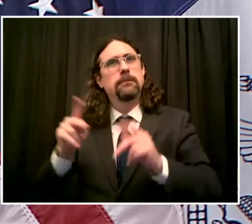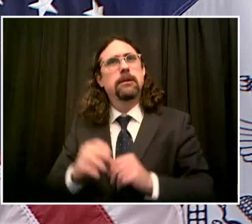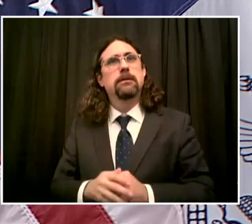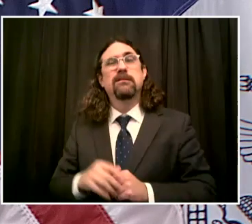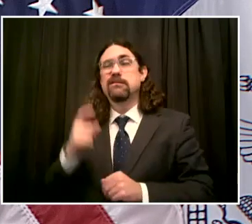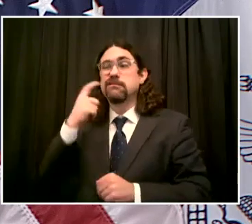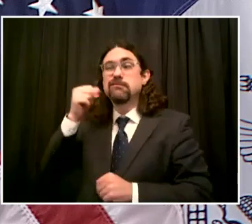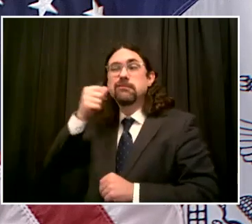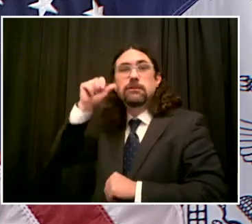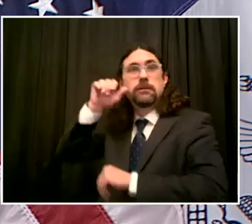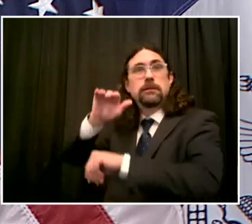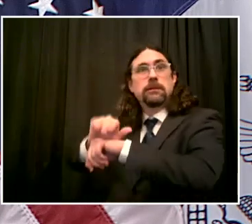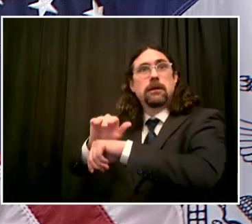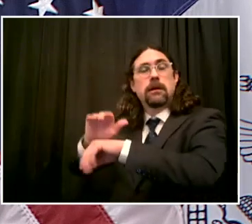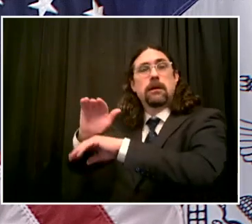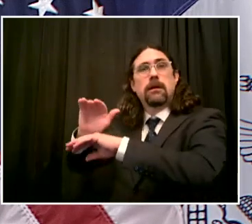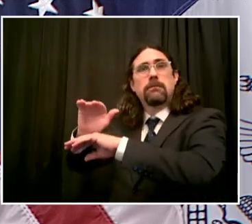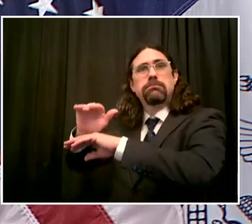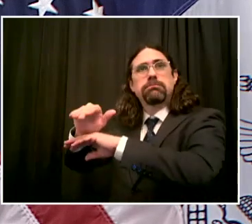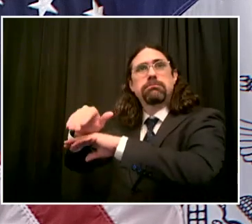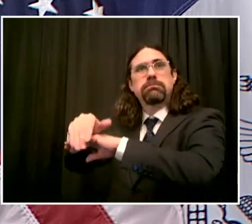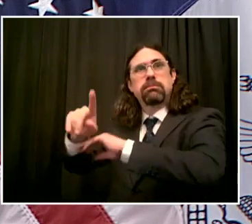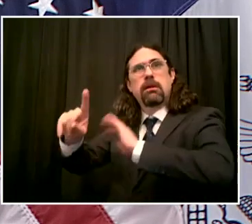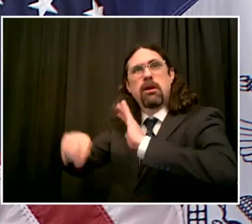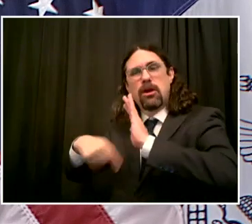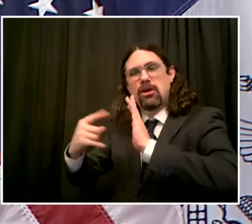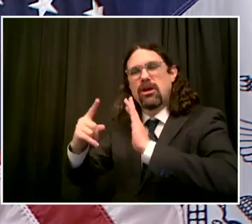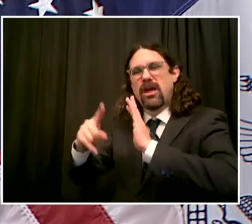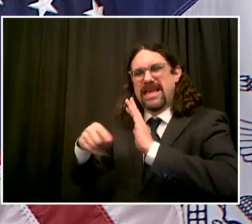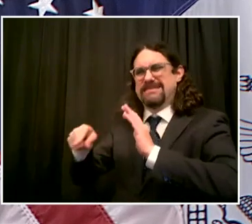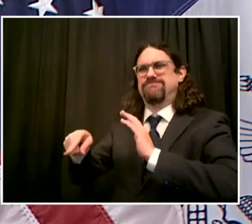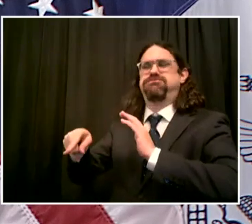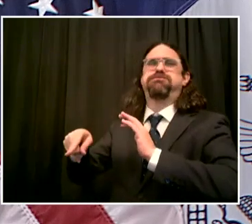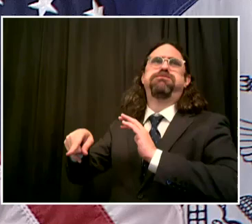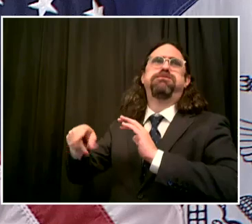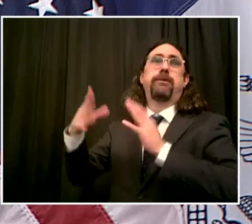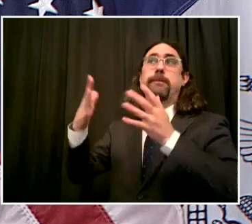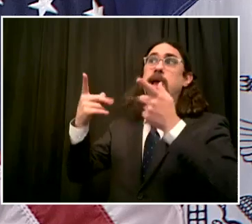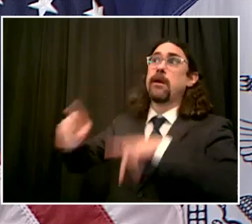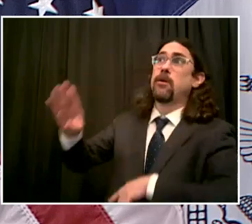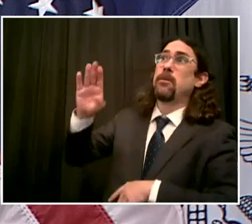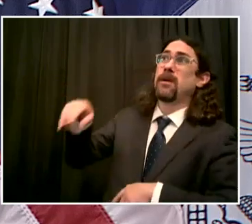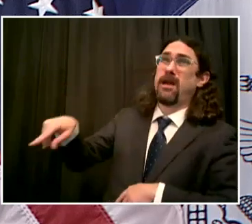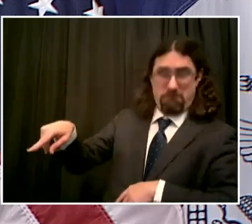PLACE OVER HOU RS DOES NOT REPRESENT THE PEOLPE OF THE BRONX.